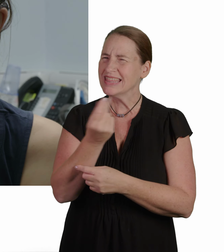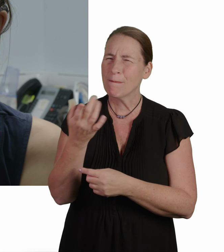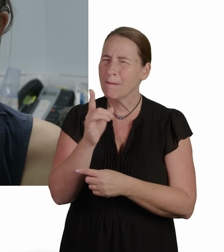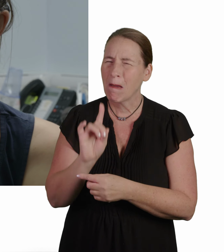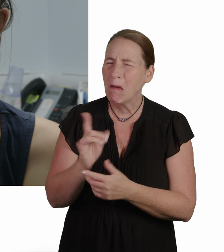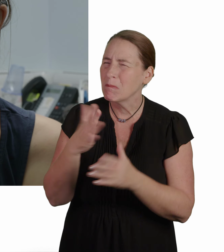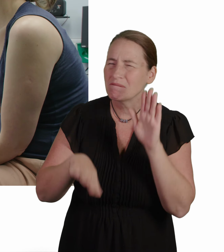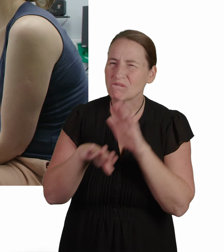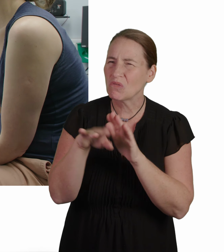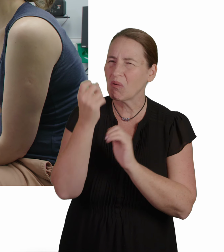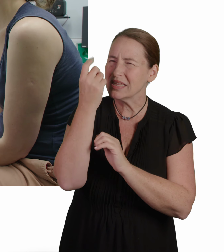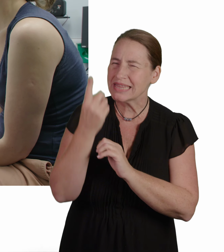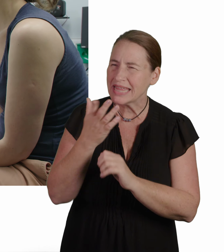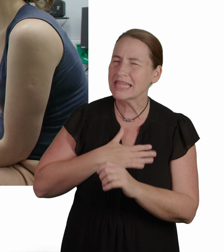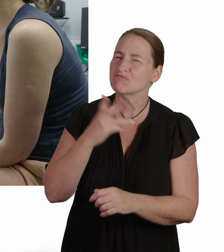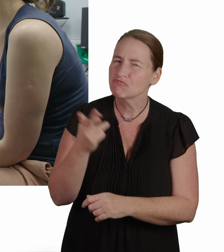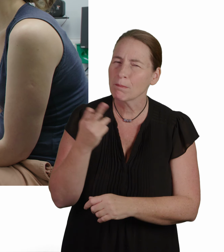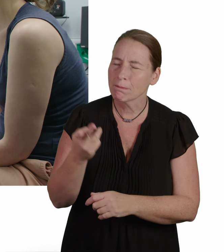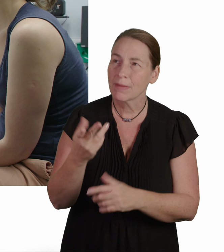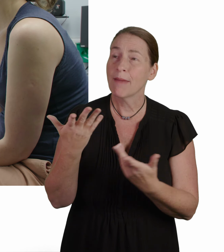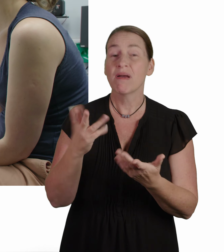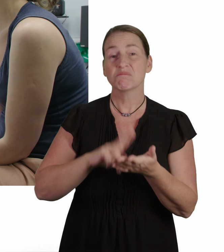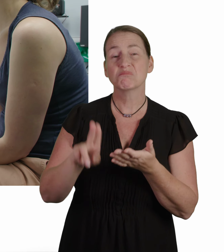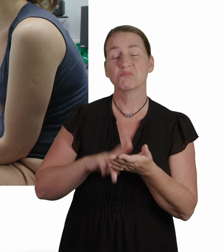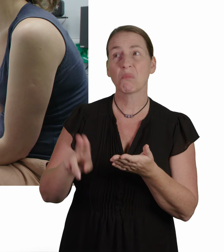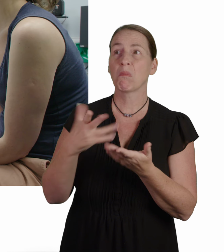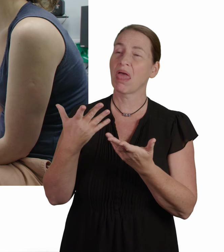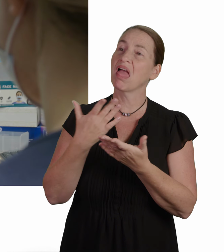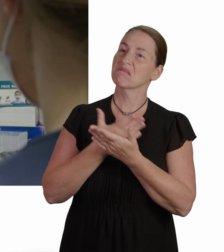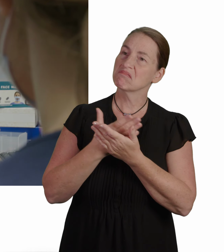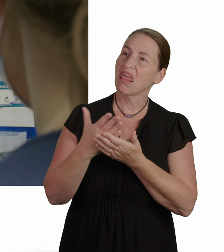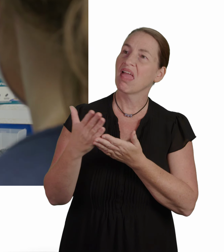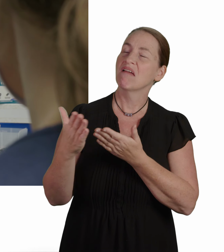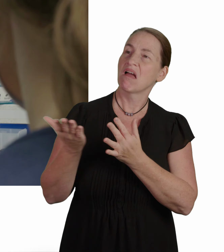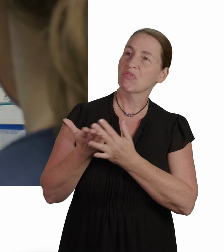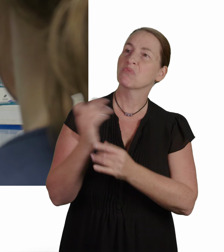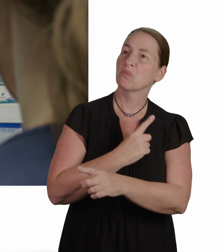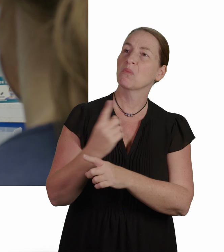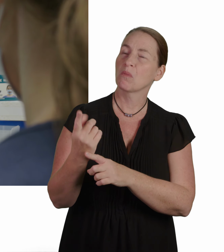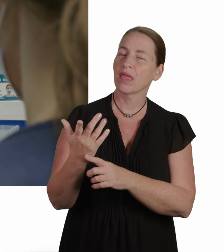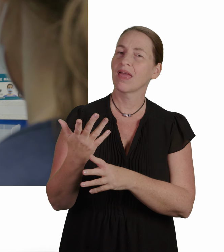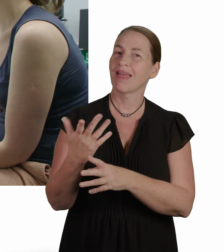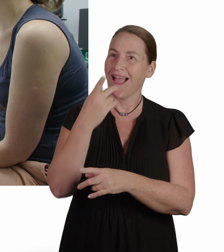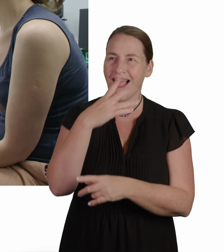I can't completely understand and they need to repeat things. But generally it seems a lot clearer as the weeks gone on. I can hear